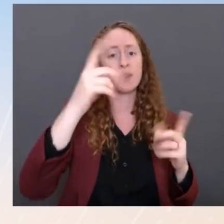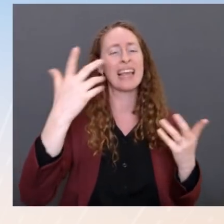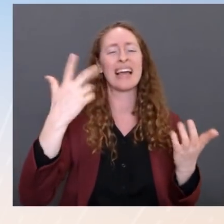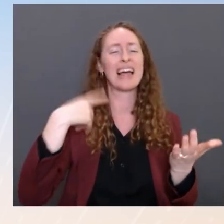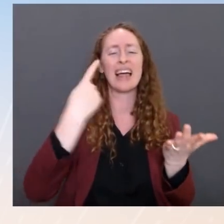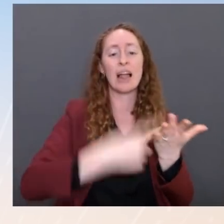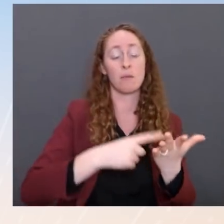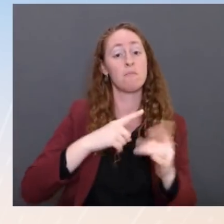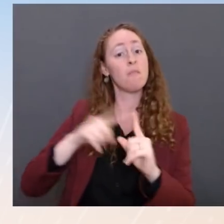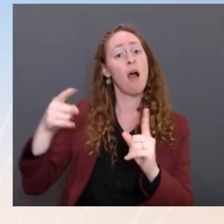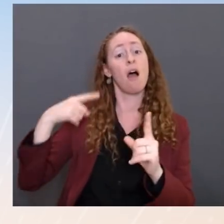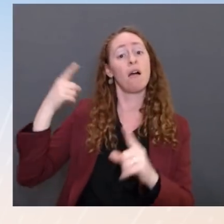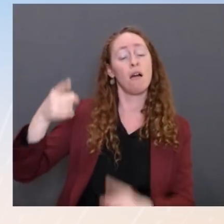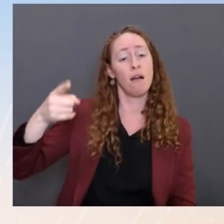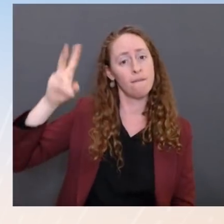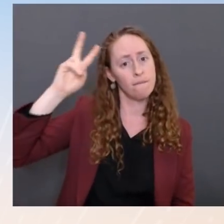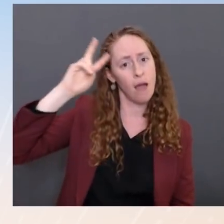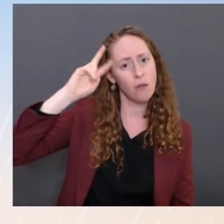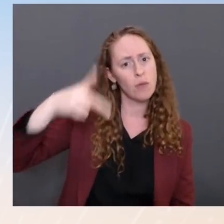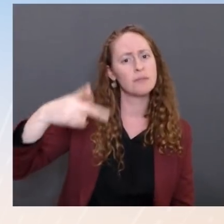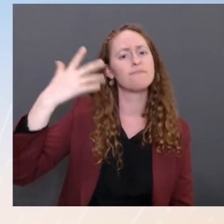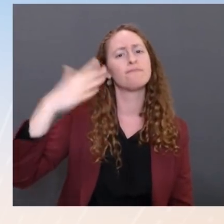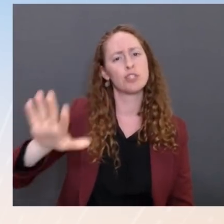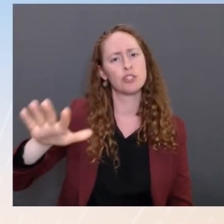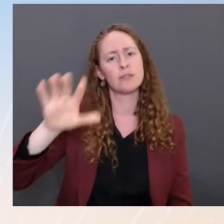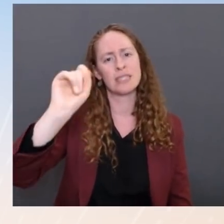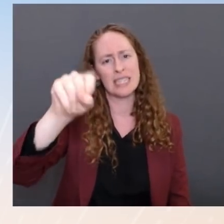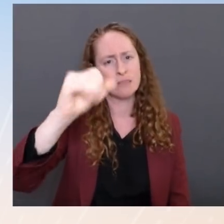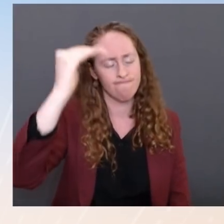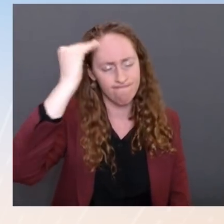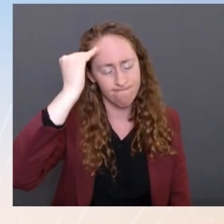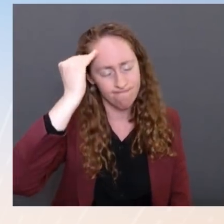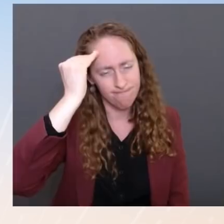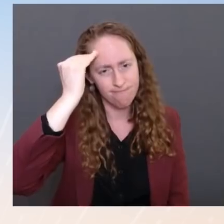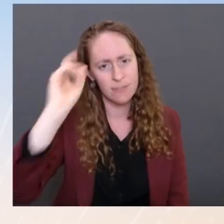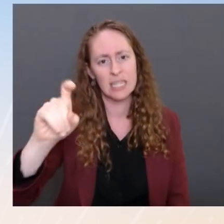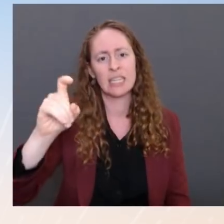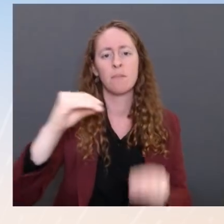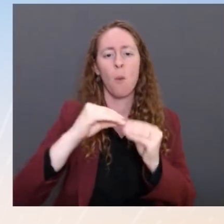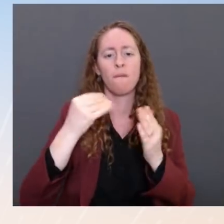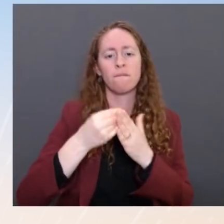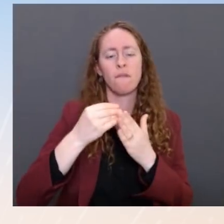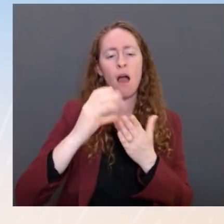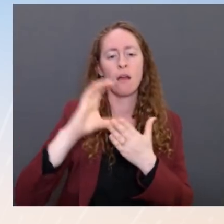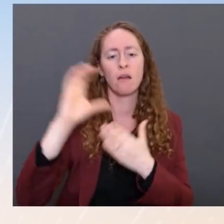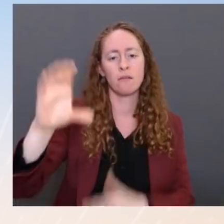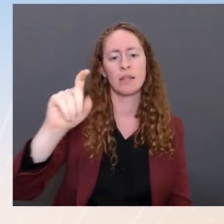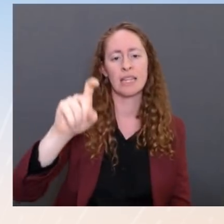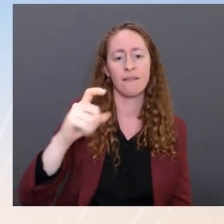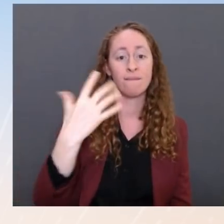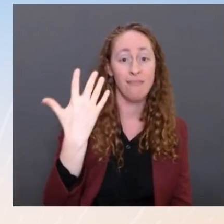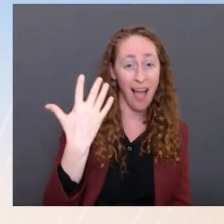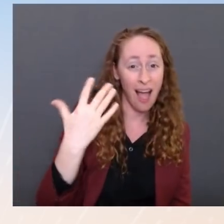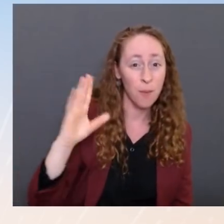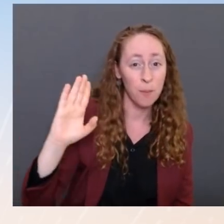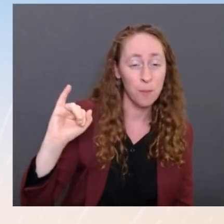to get additional funding, including the $5 billion that is up for international COVID relief, which is part of the $22.5 [billion] we requested.